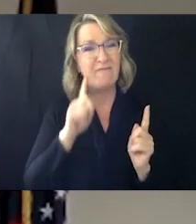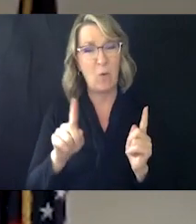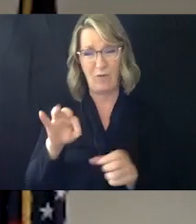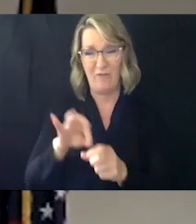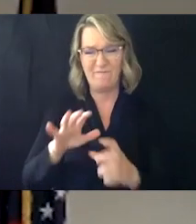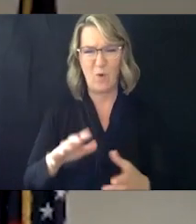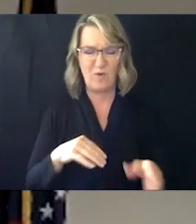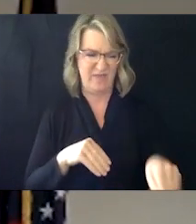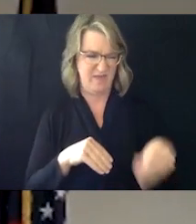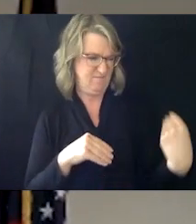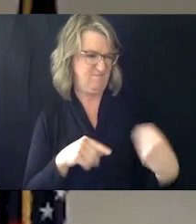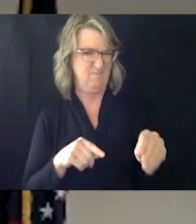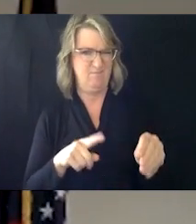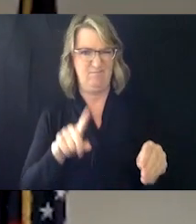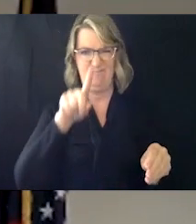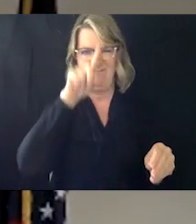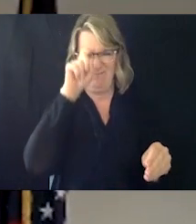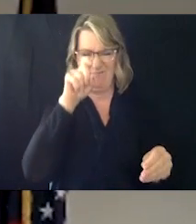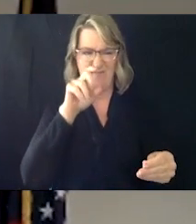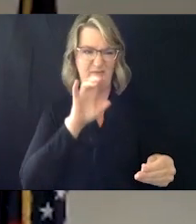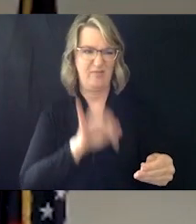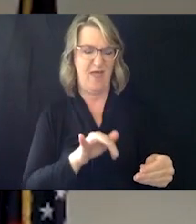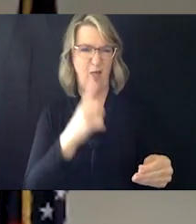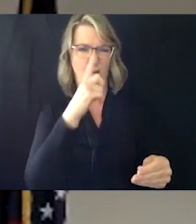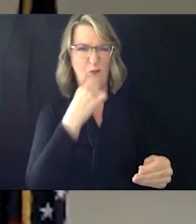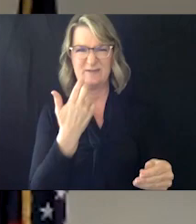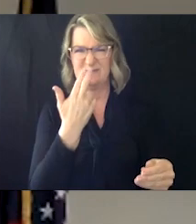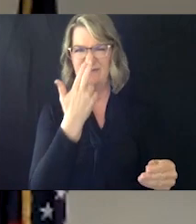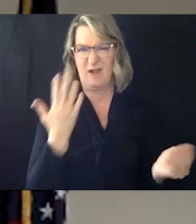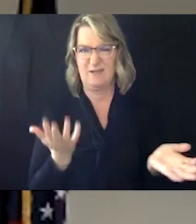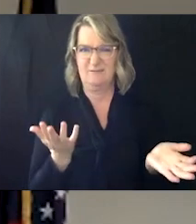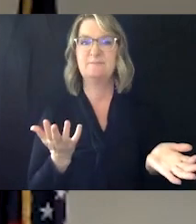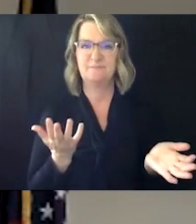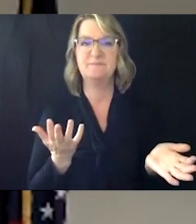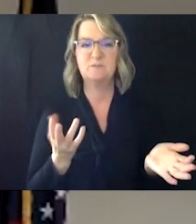themselves when they see that that ballot a little bit disconcerting so we created that thicker paper